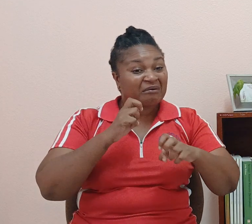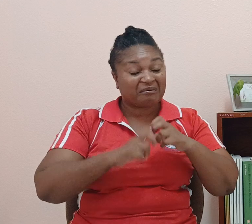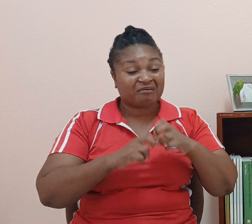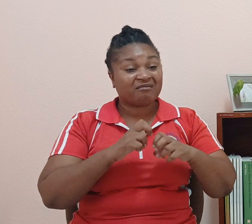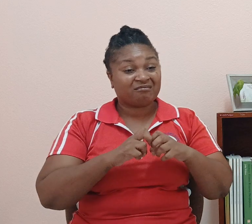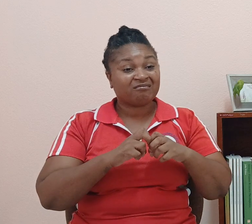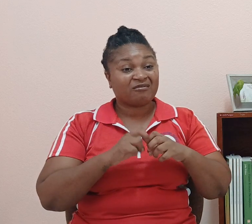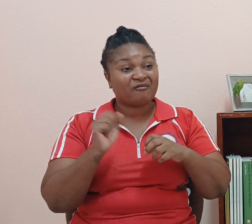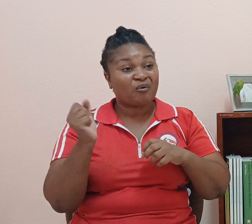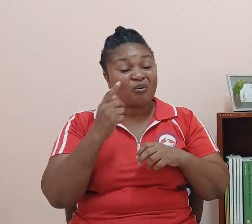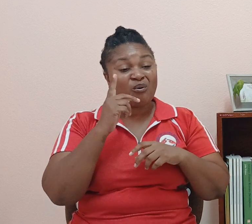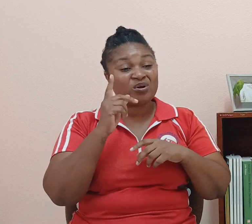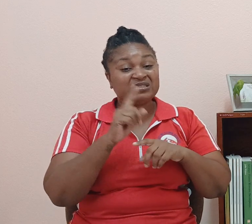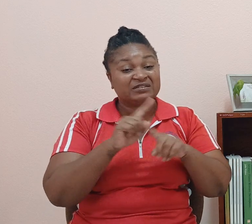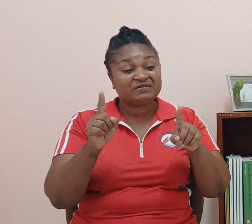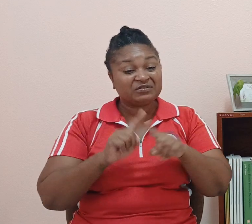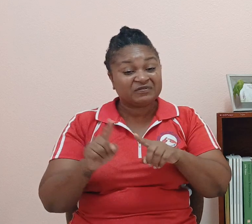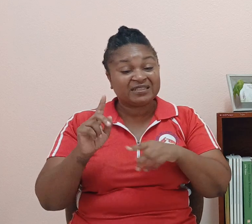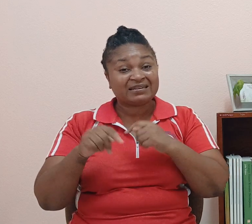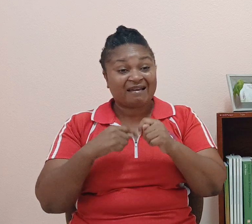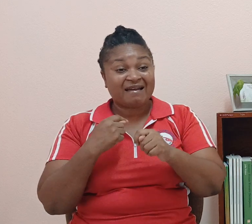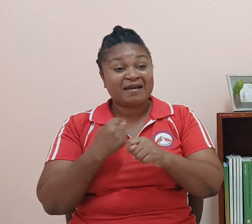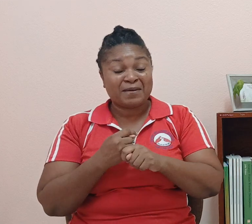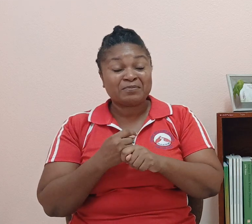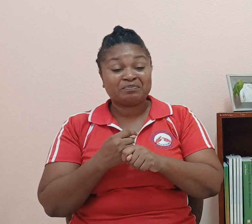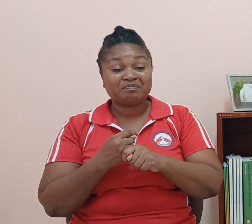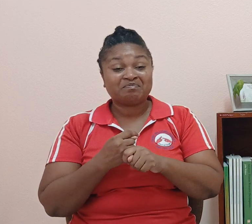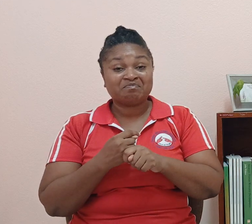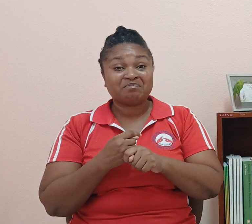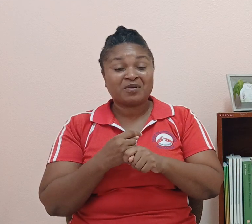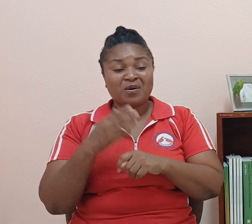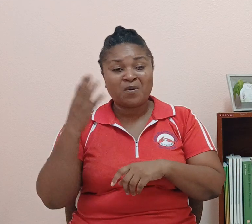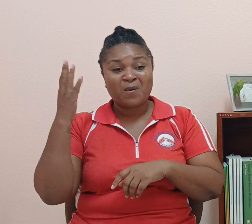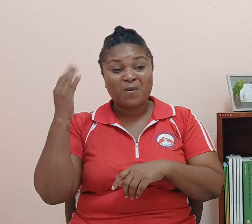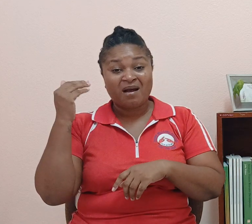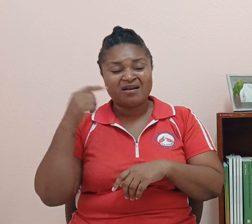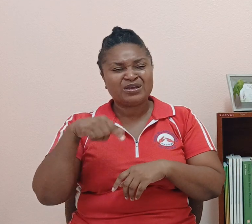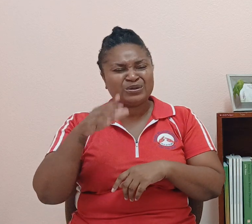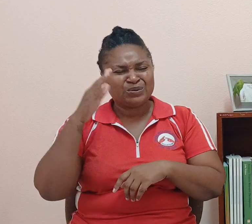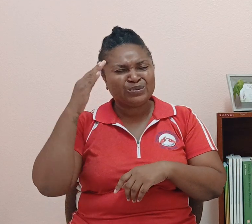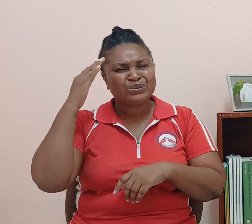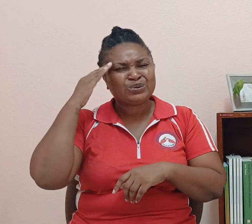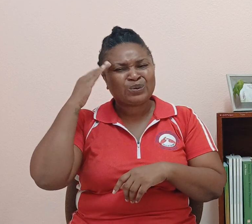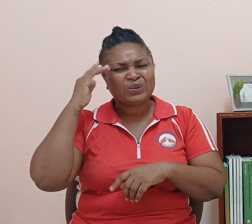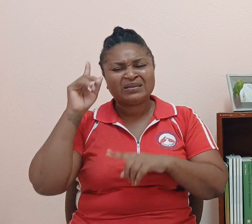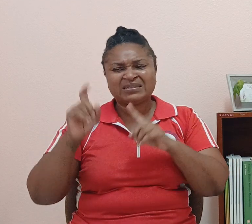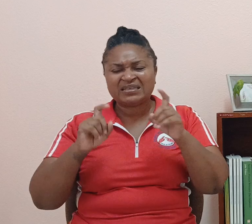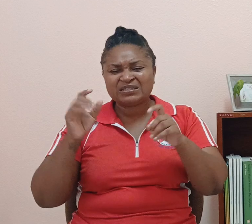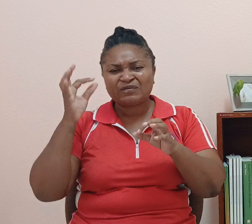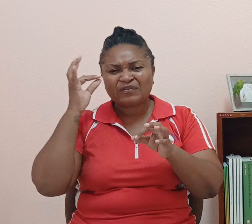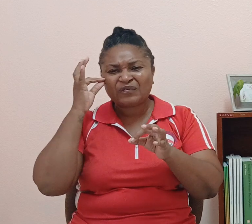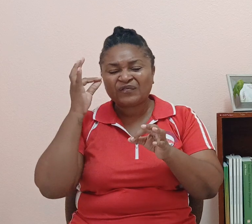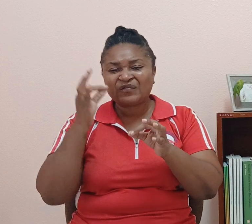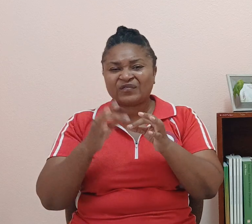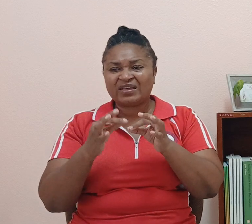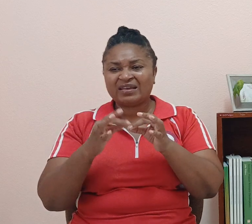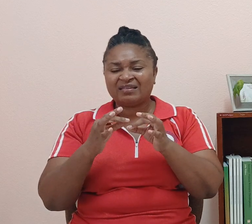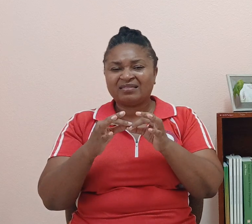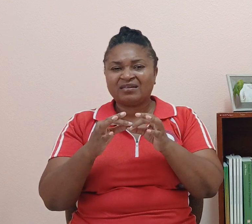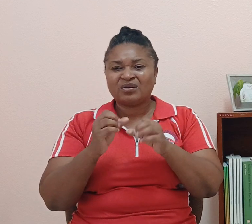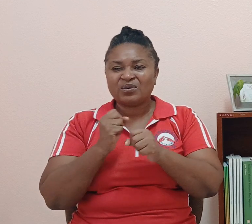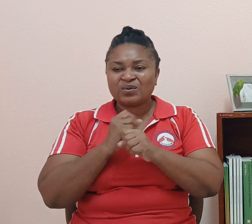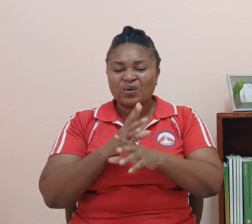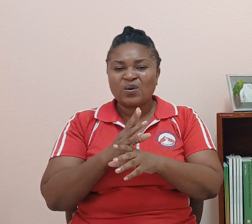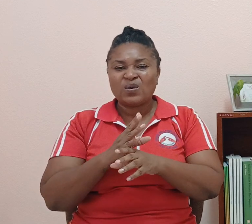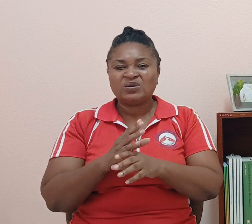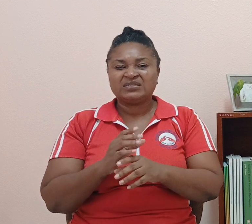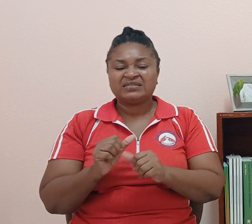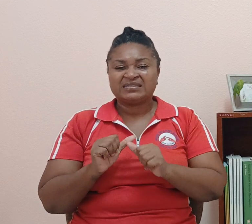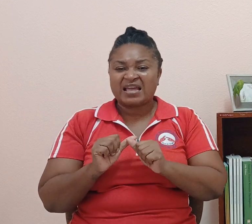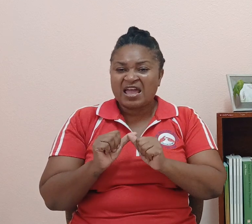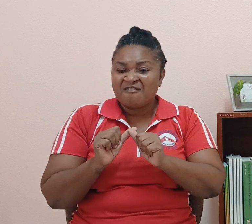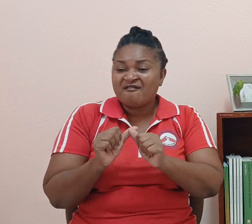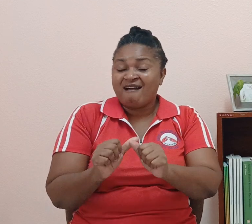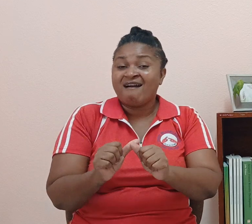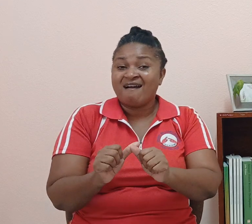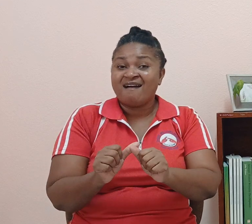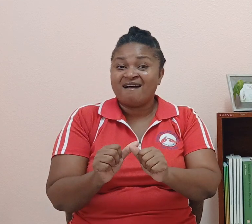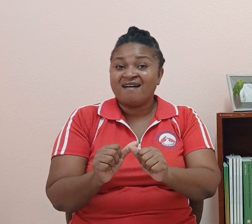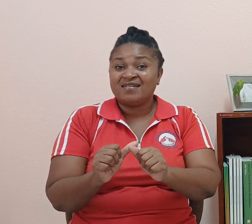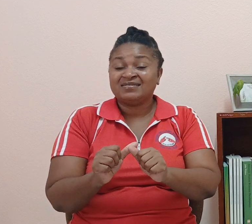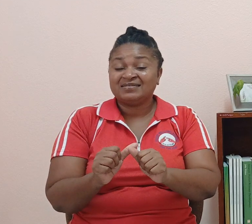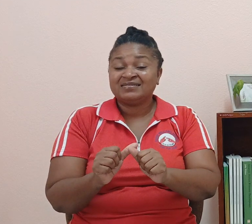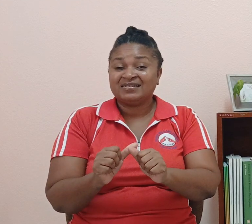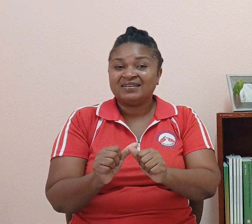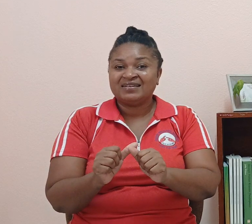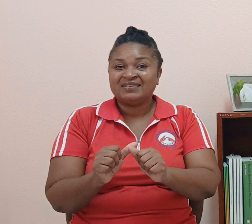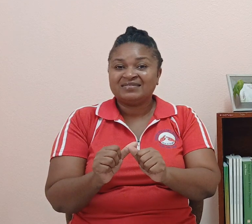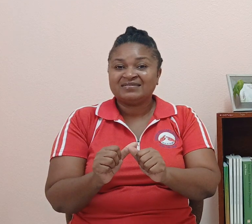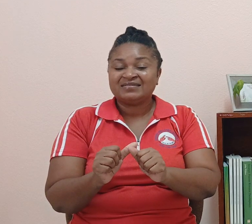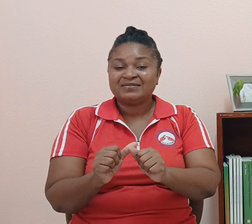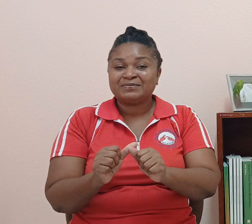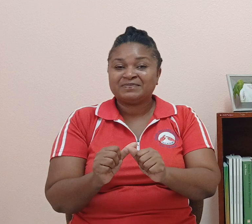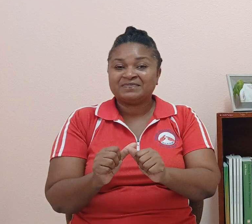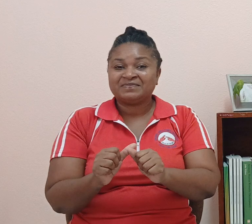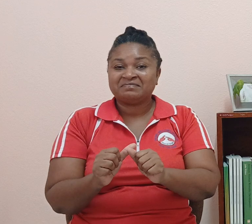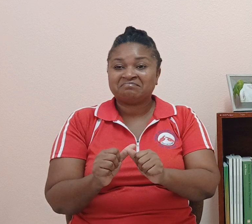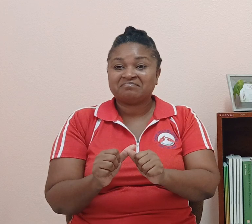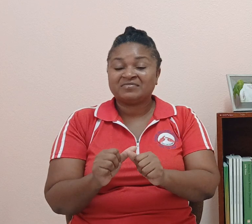3 for you know that the testing of your faith produces steadfastness. 4 And let